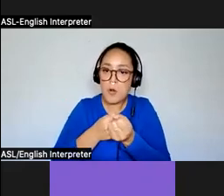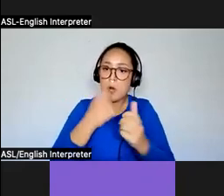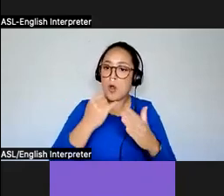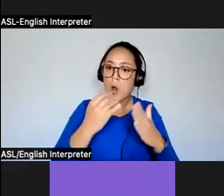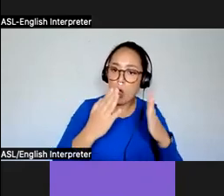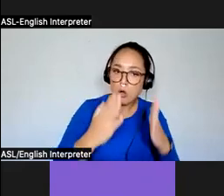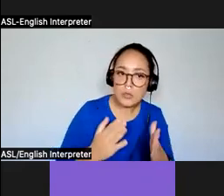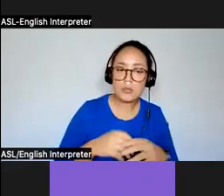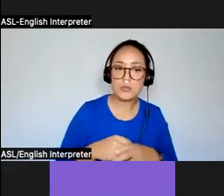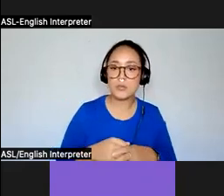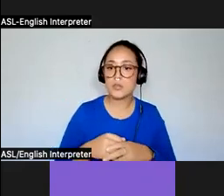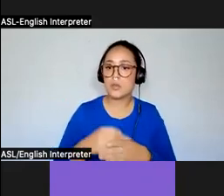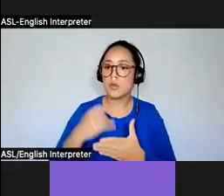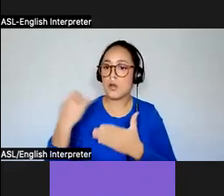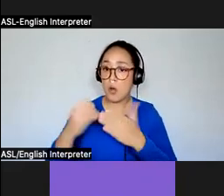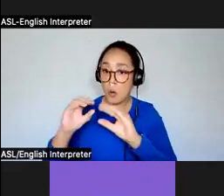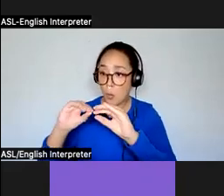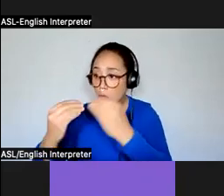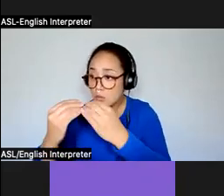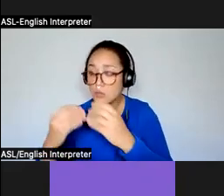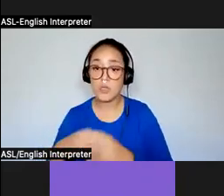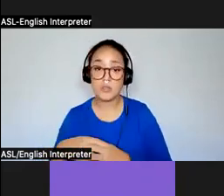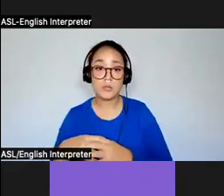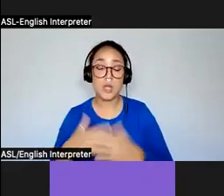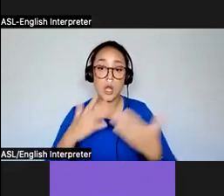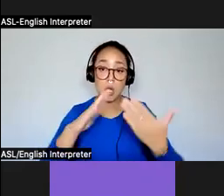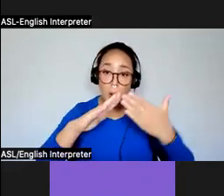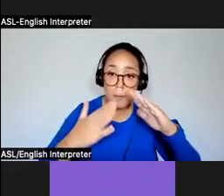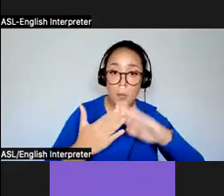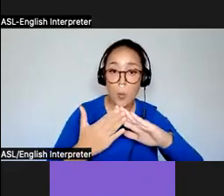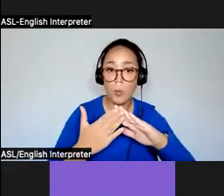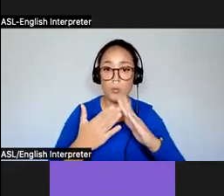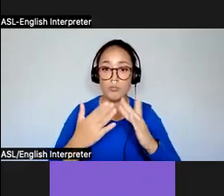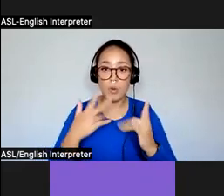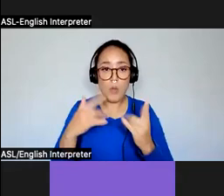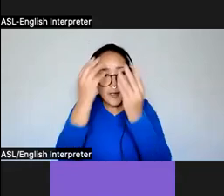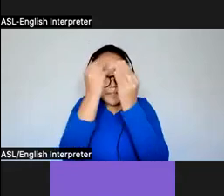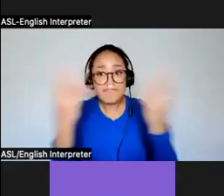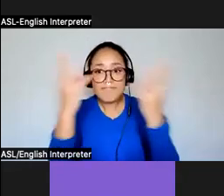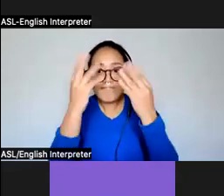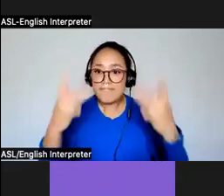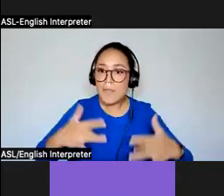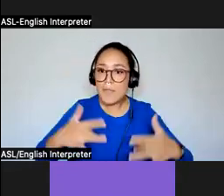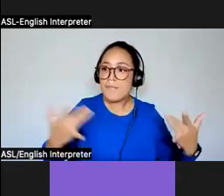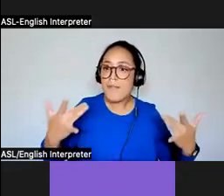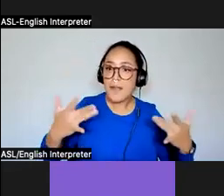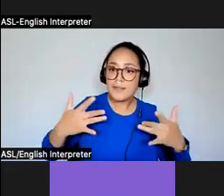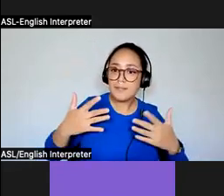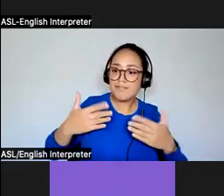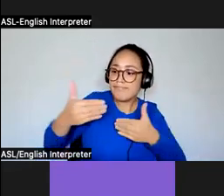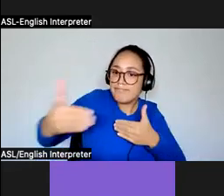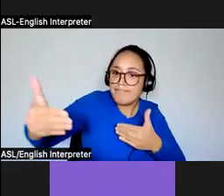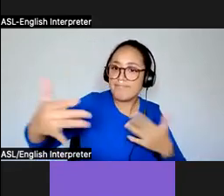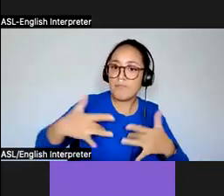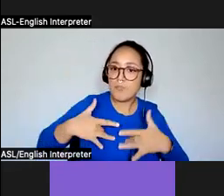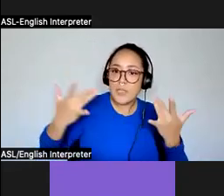and community by generating awareness about the events happening in their local parks.